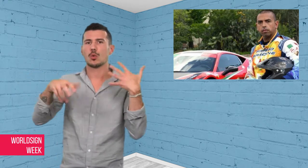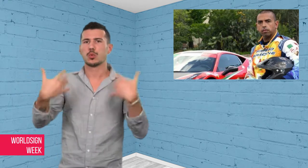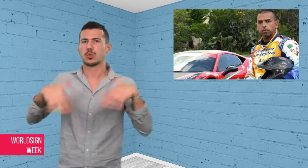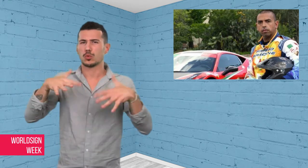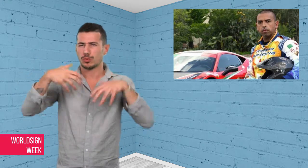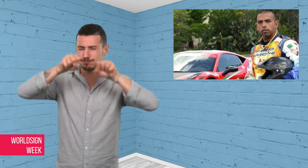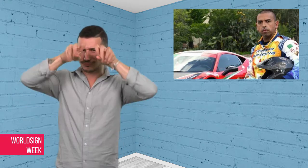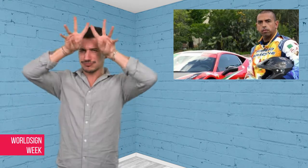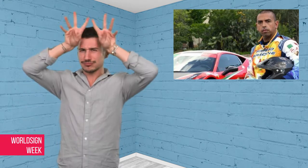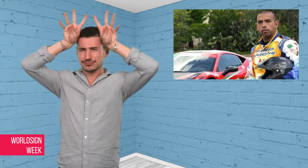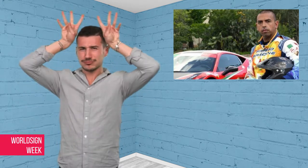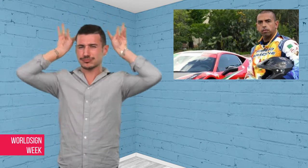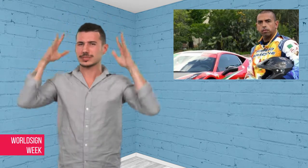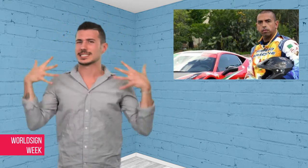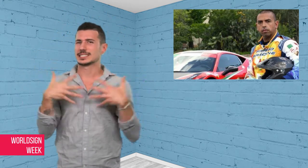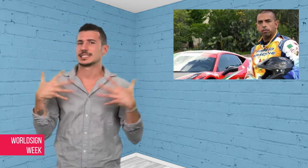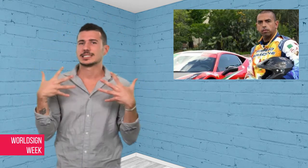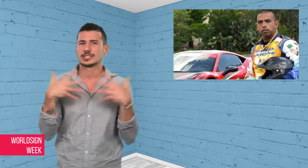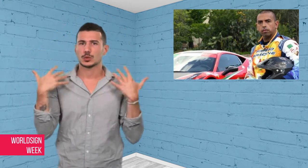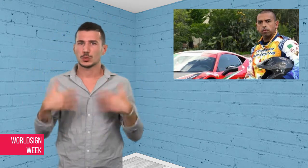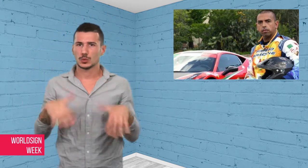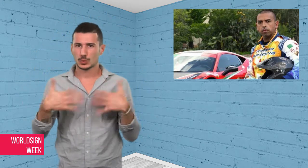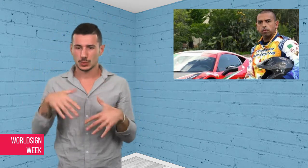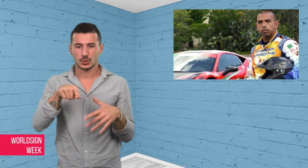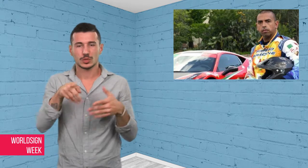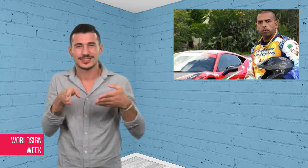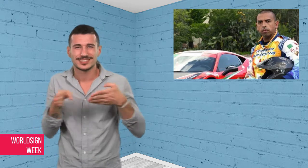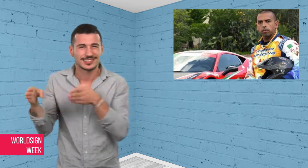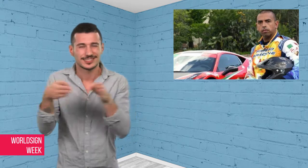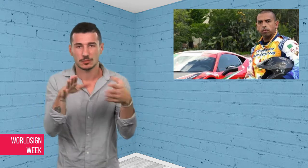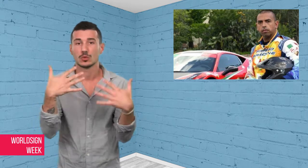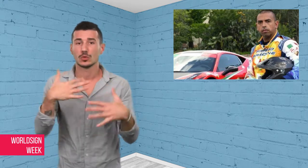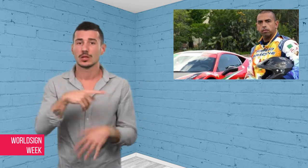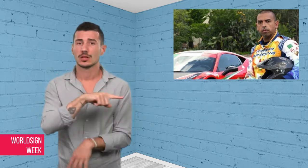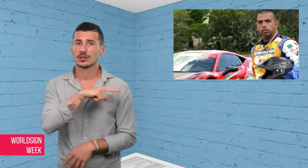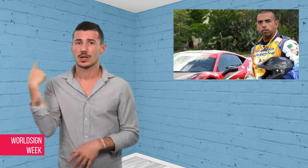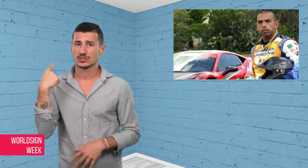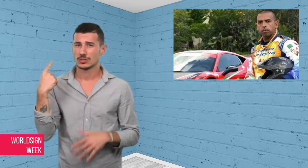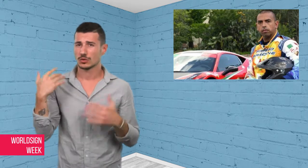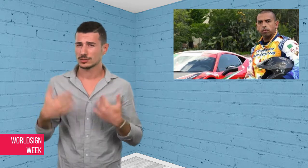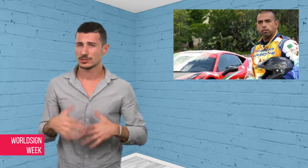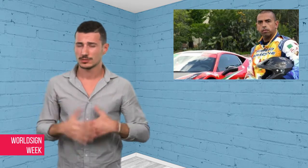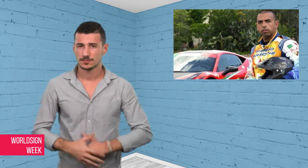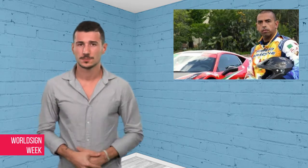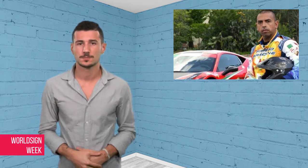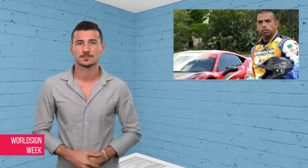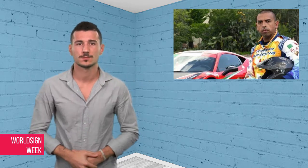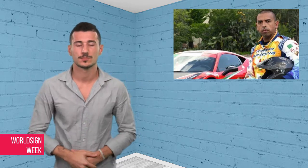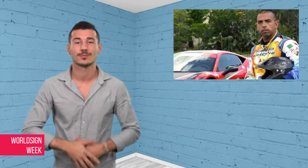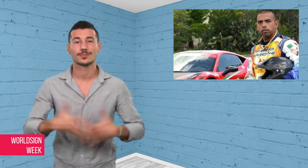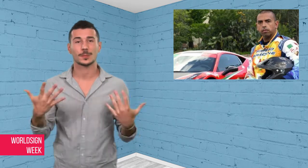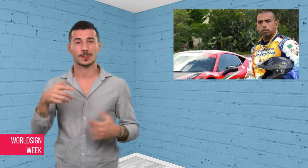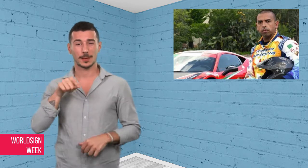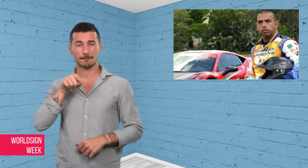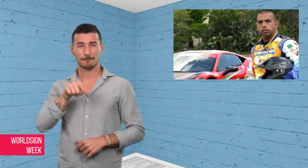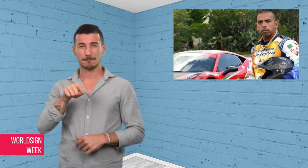seat during the ride, we would be screaming or paralyzed with fear!